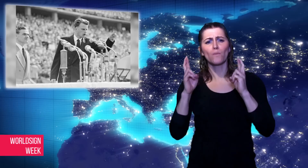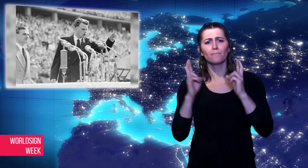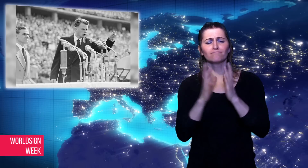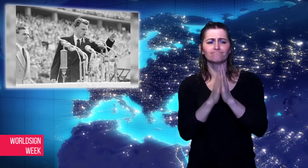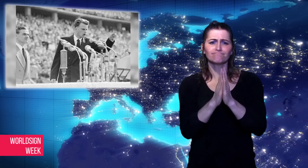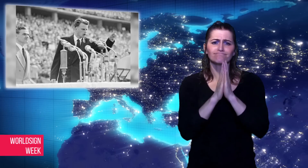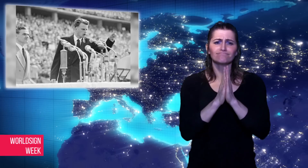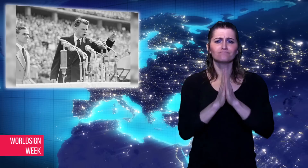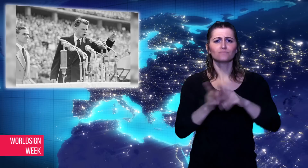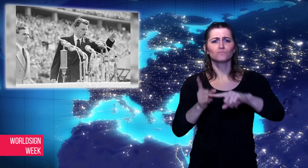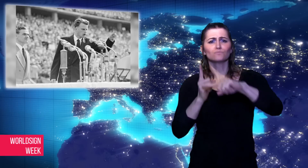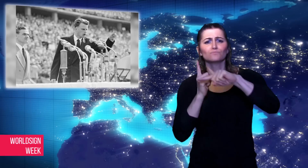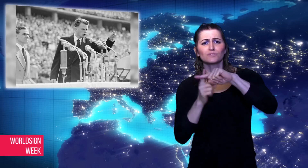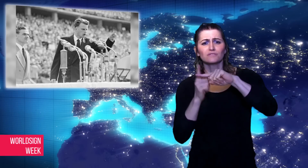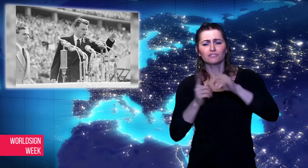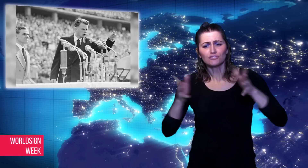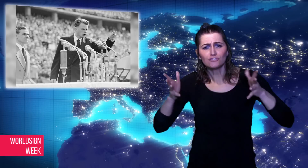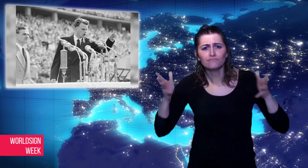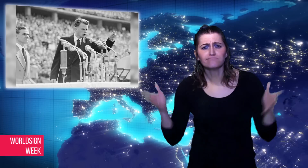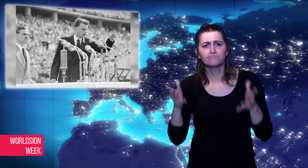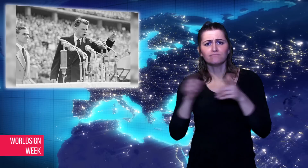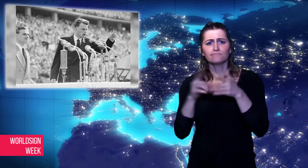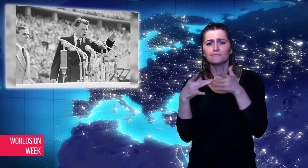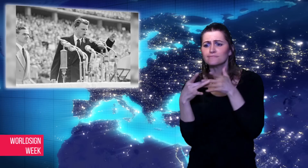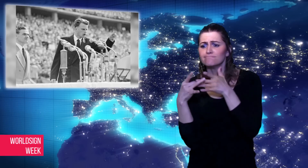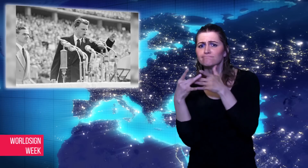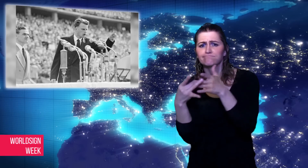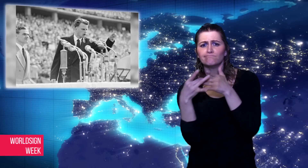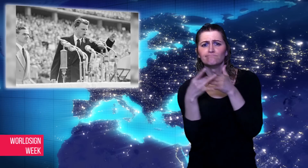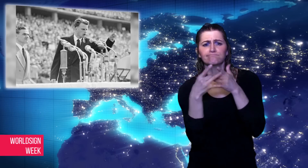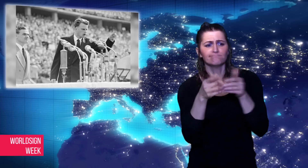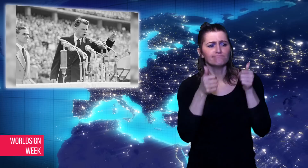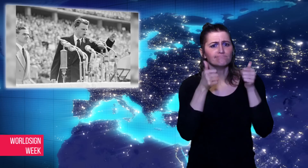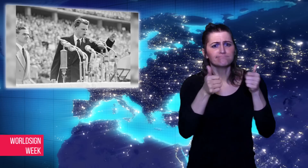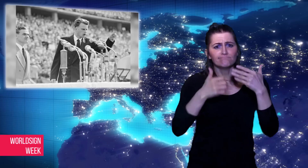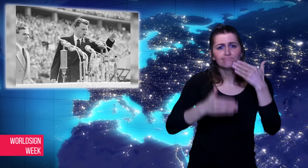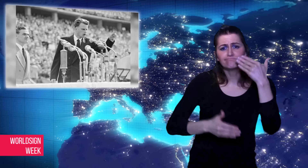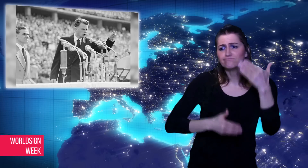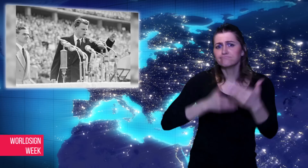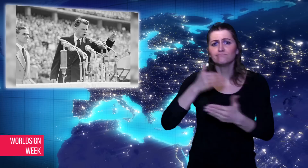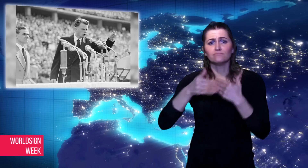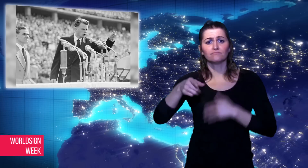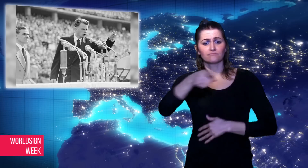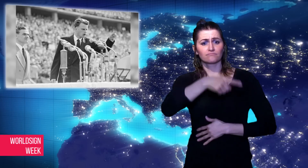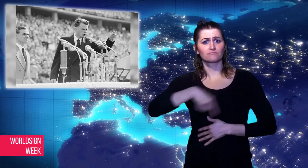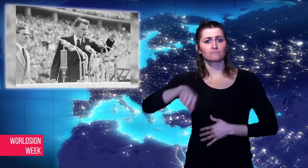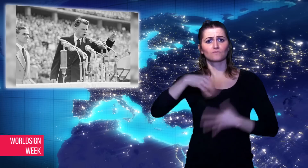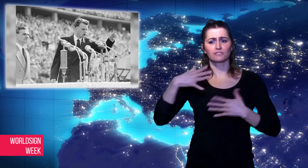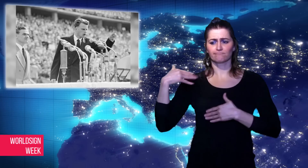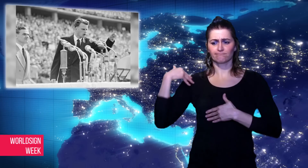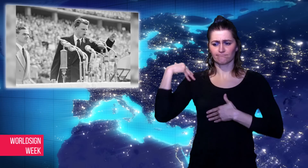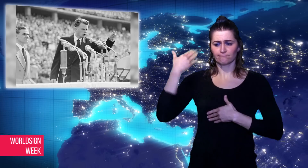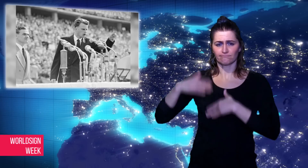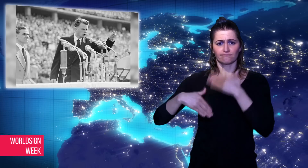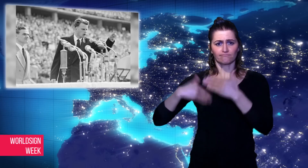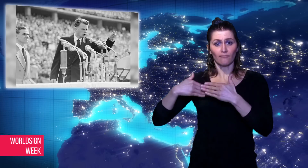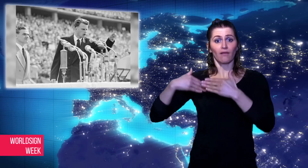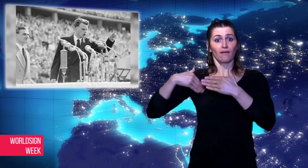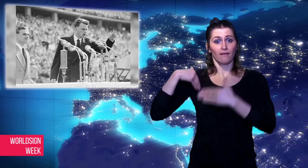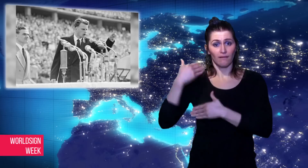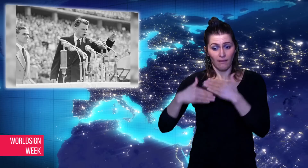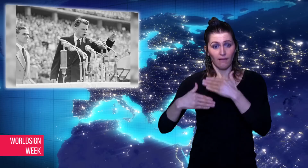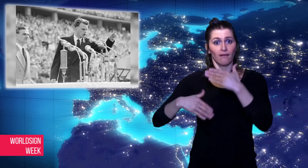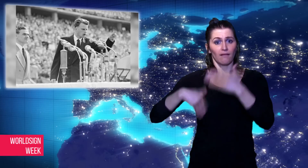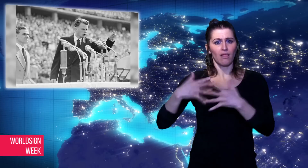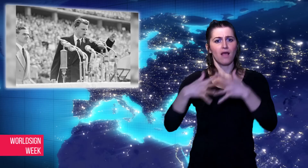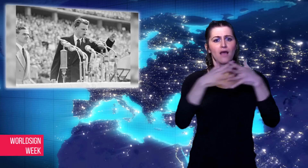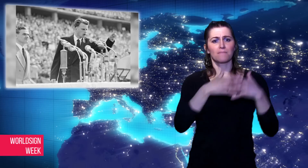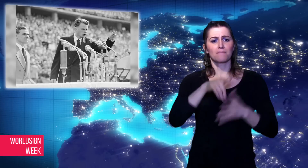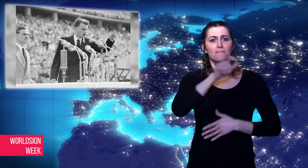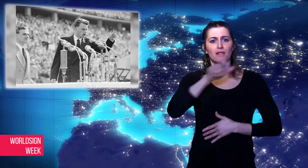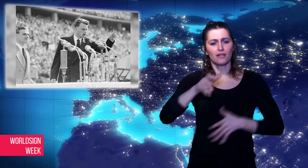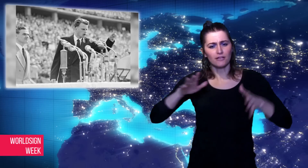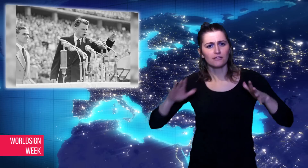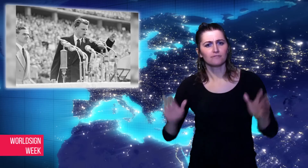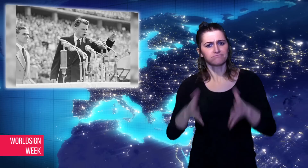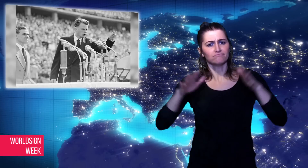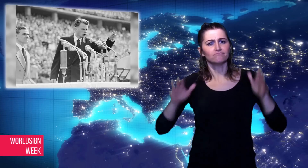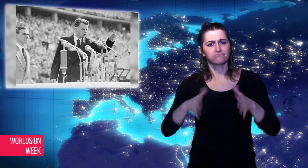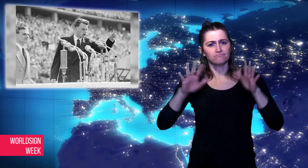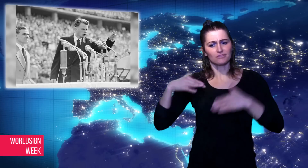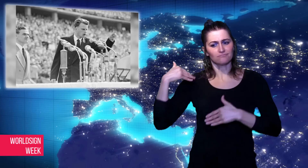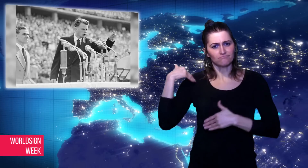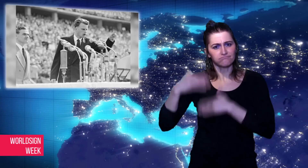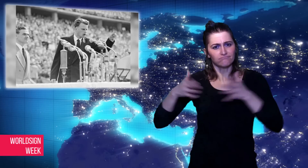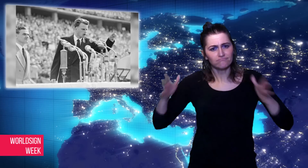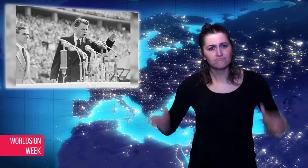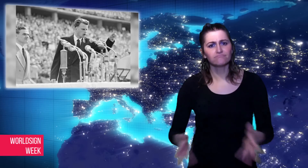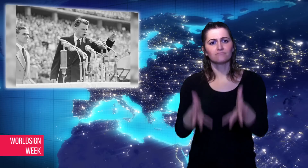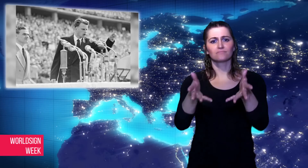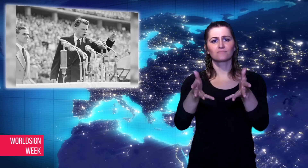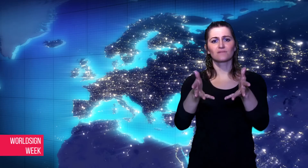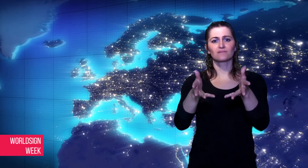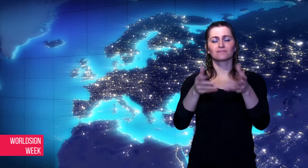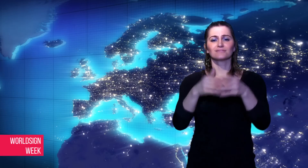hope and guidance to generations of Americans.”